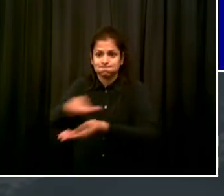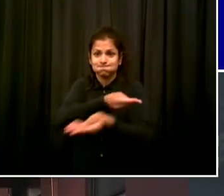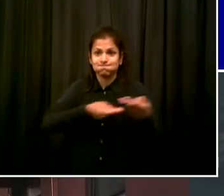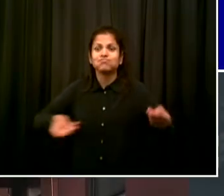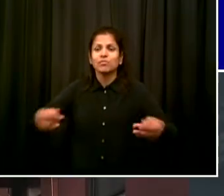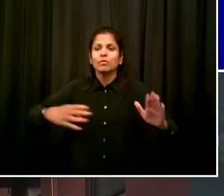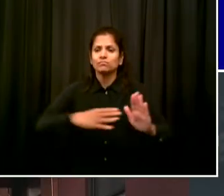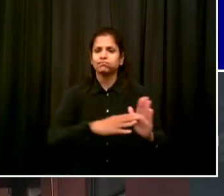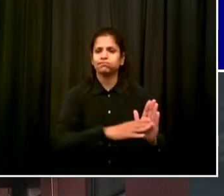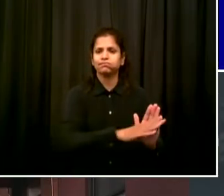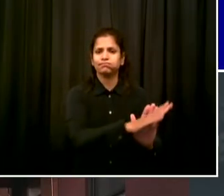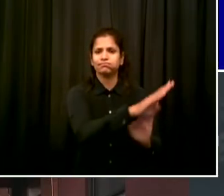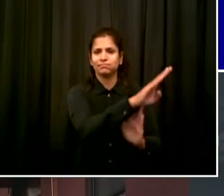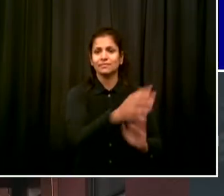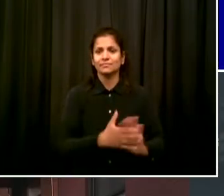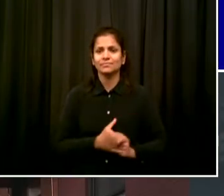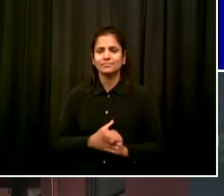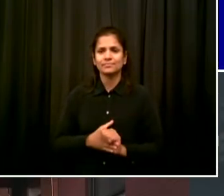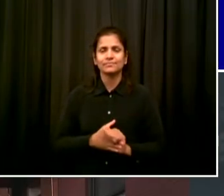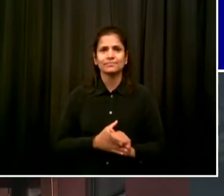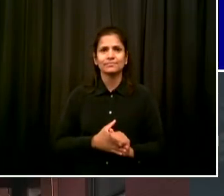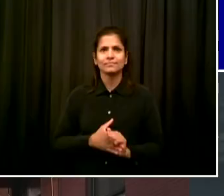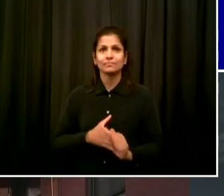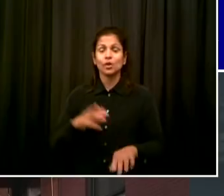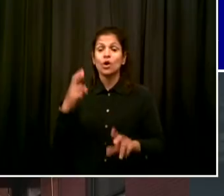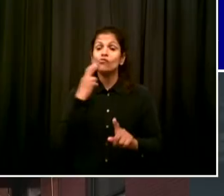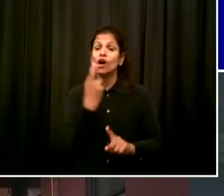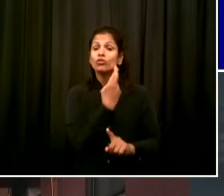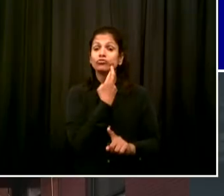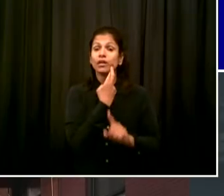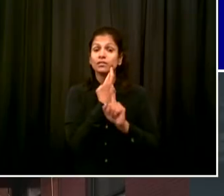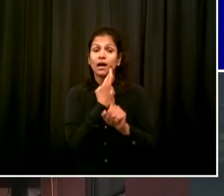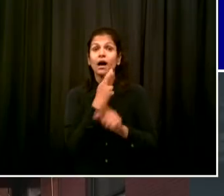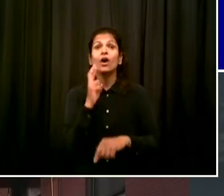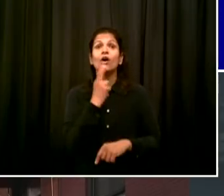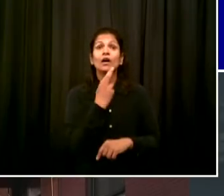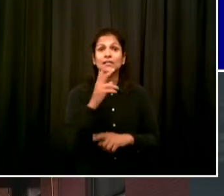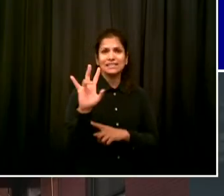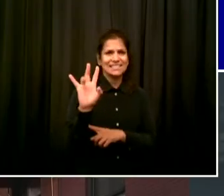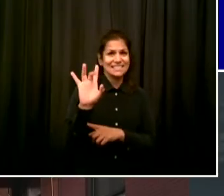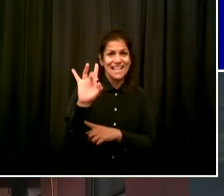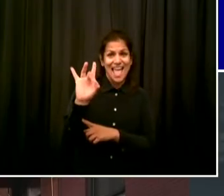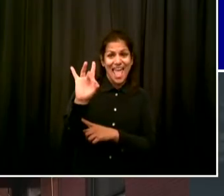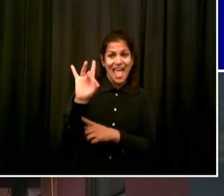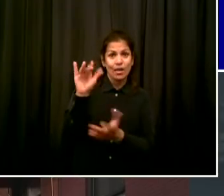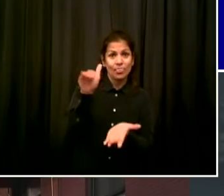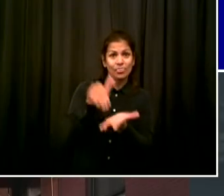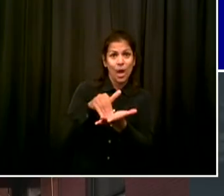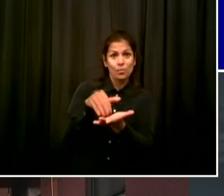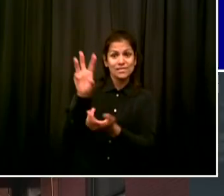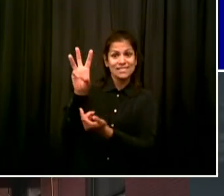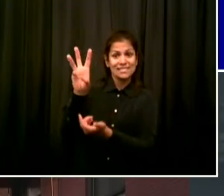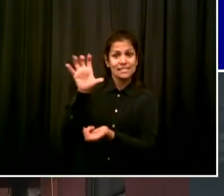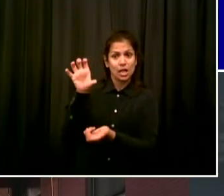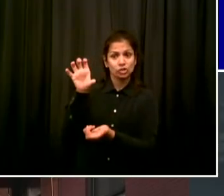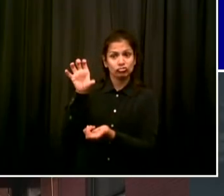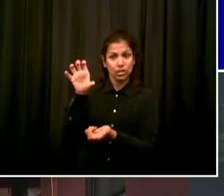ECLARLY BEEN A REAL SUCCESS WHICH IS WHAT WE ARE SEEING WITH OUR RESTAURANTS . INCREDIBLE RESPONSE TO THE